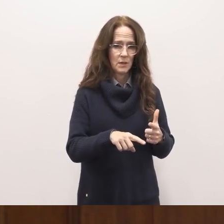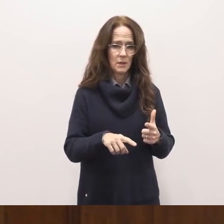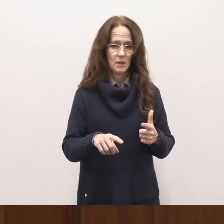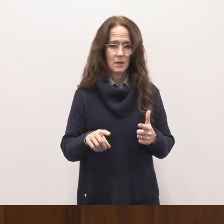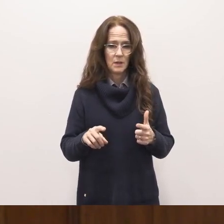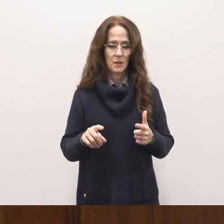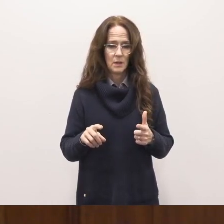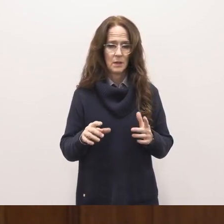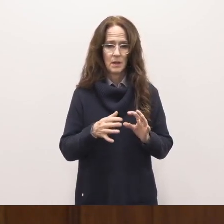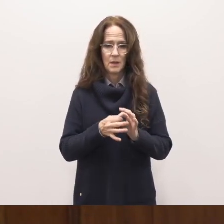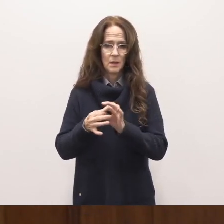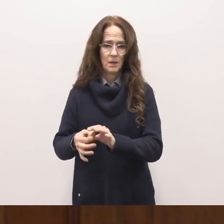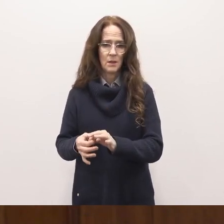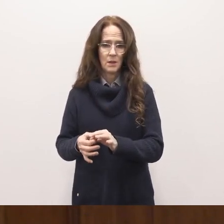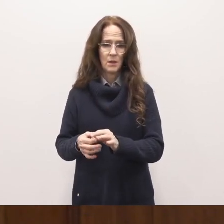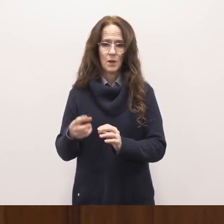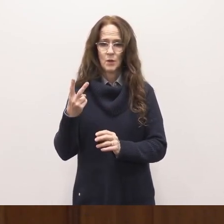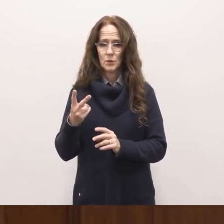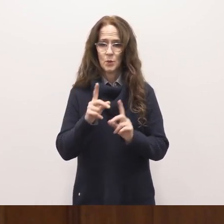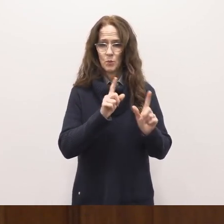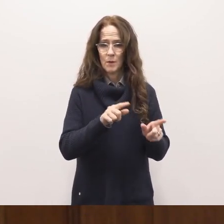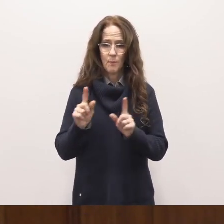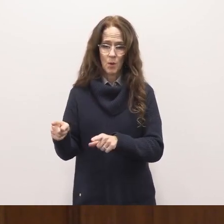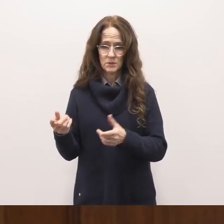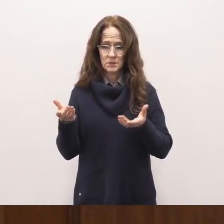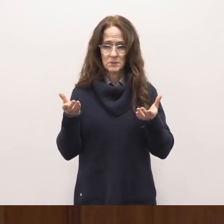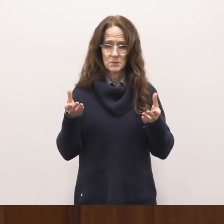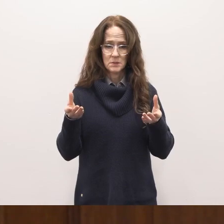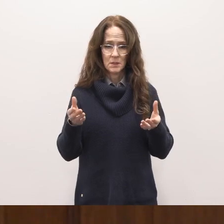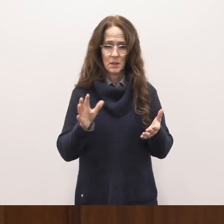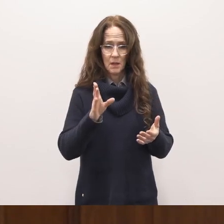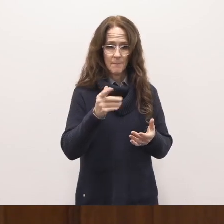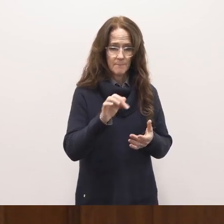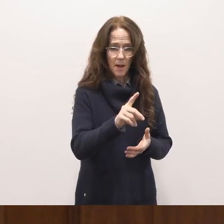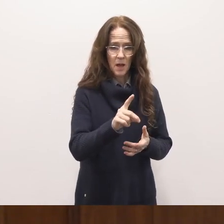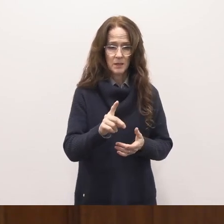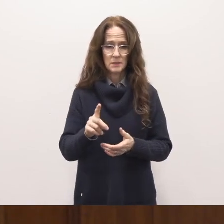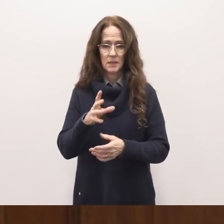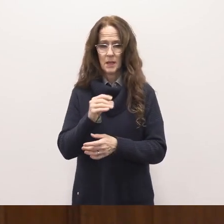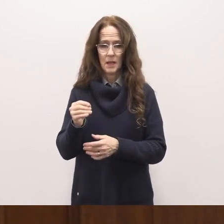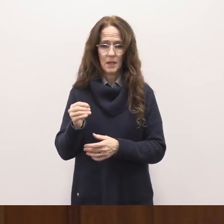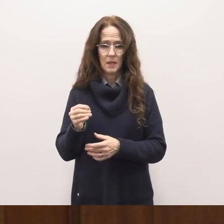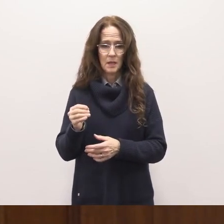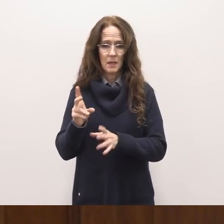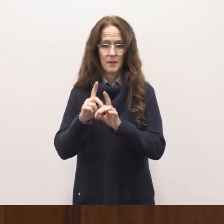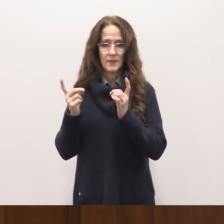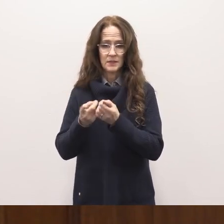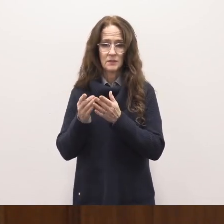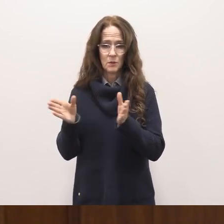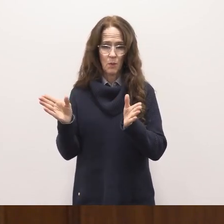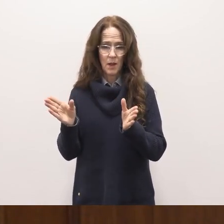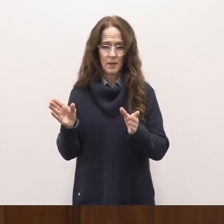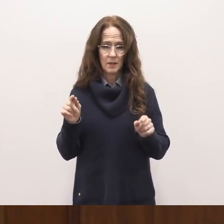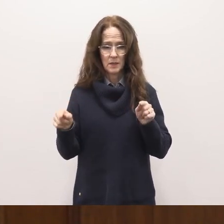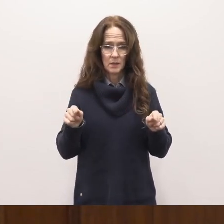we got two reports, right? The bond report and then the district-wide report. So, I have a follow-up with that.